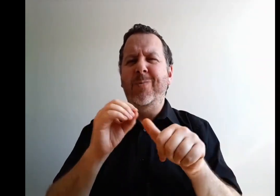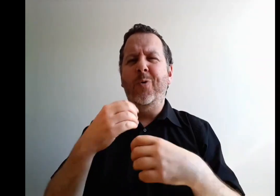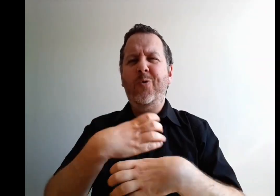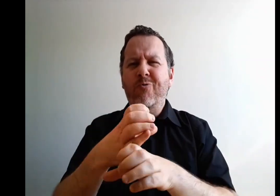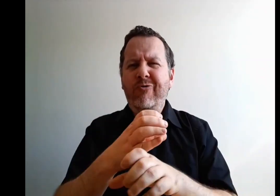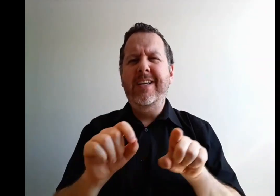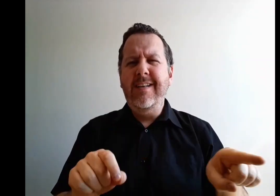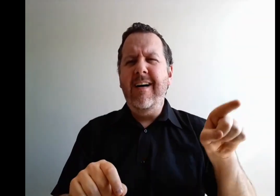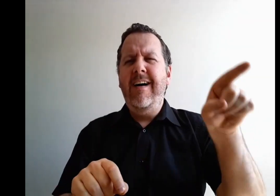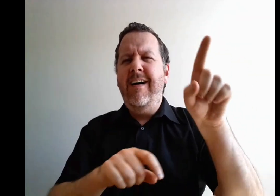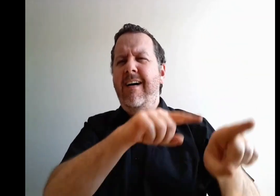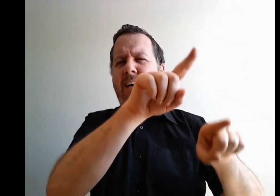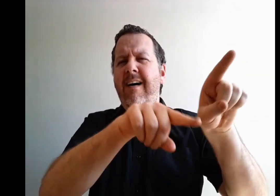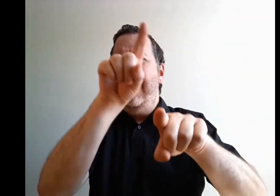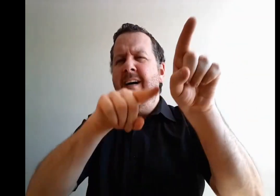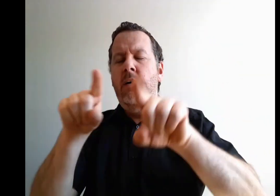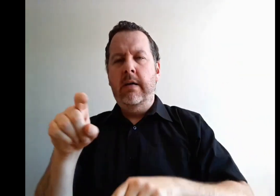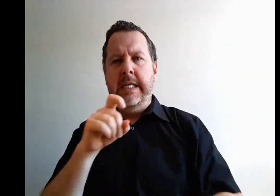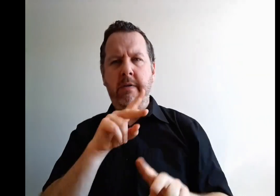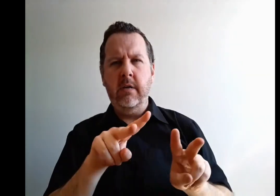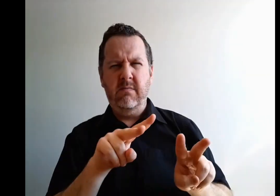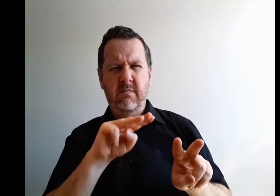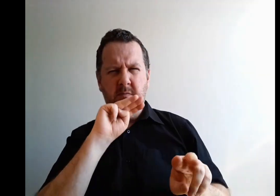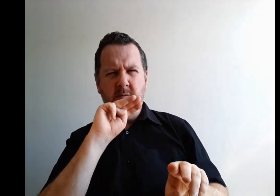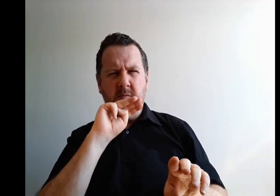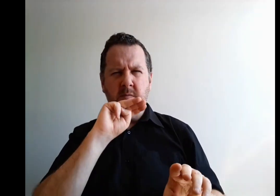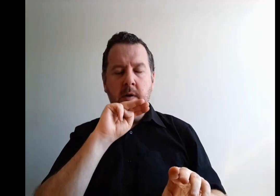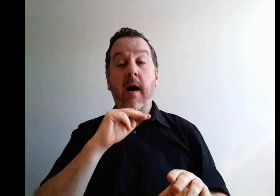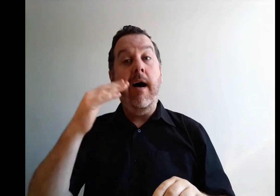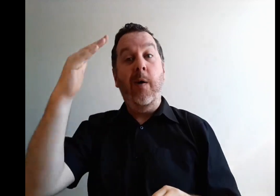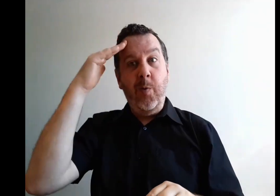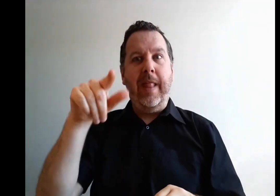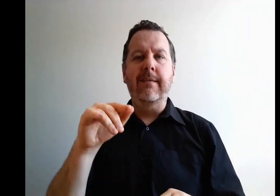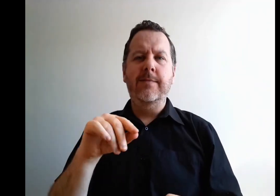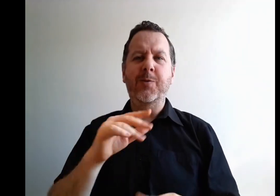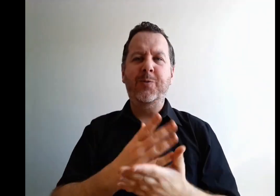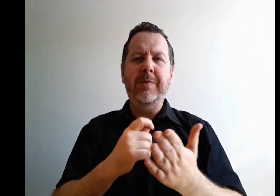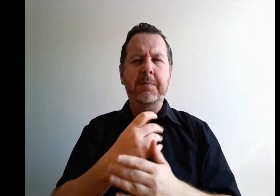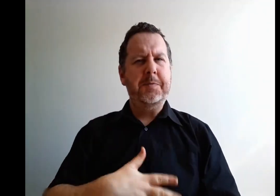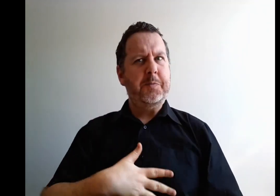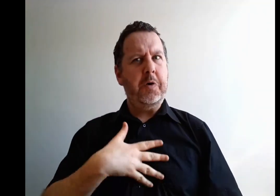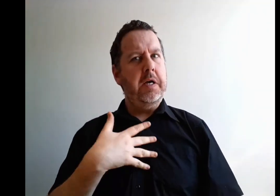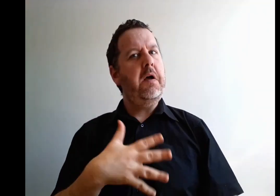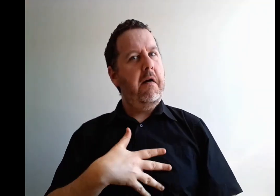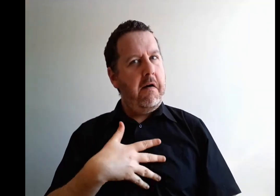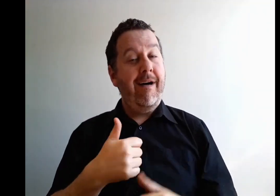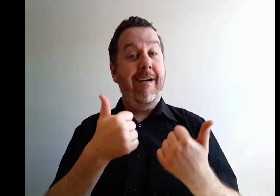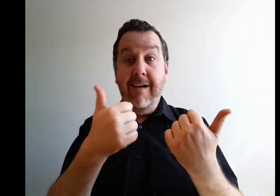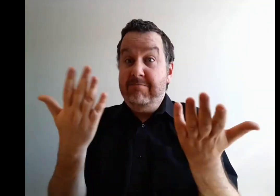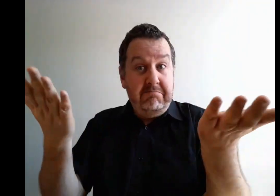I can understand how that can be a surprise to people, but I don't understand when people say,